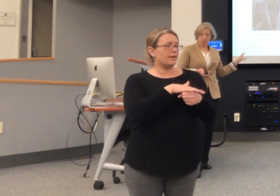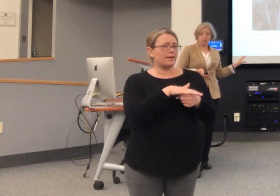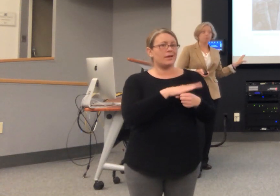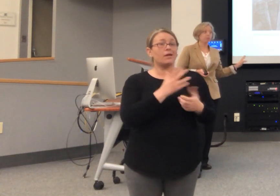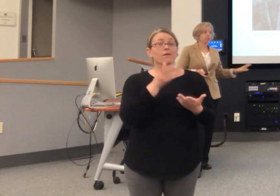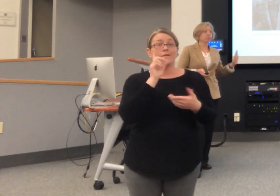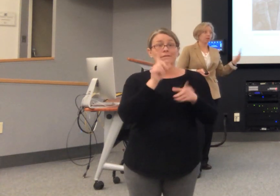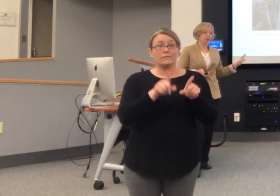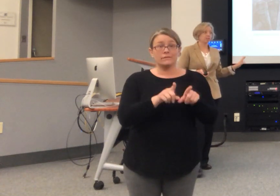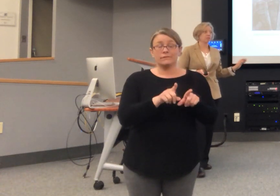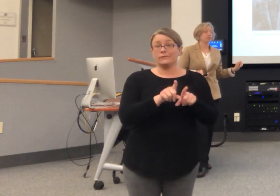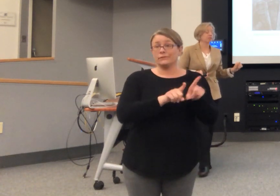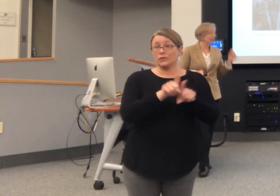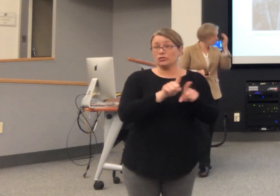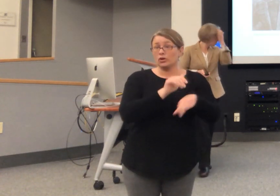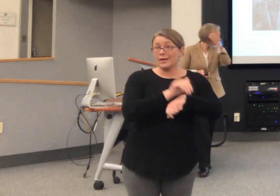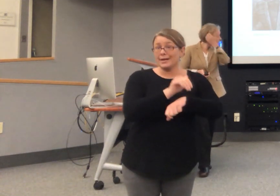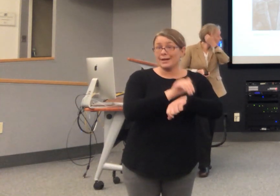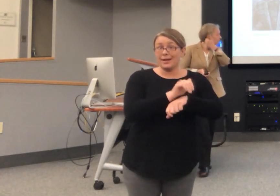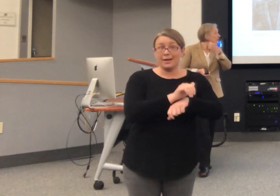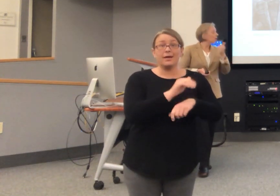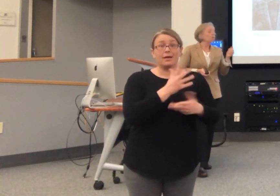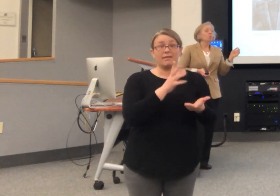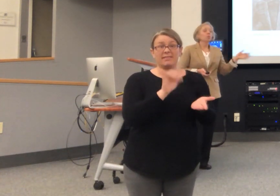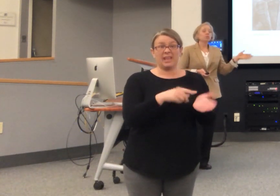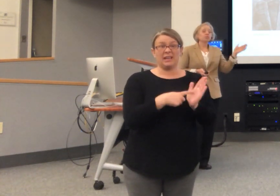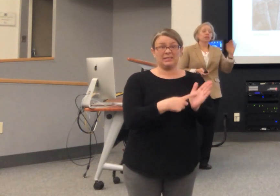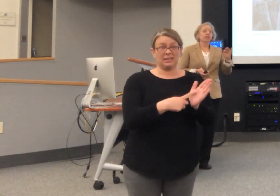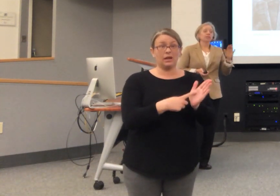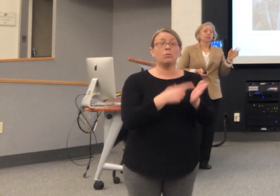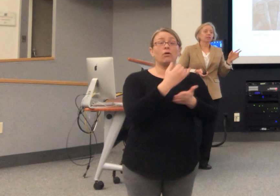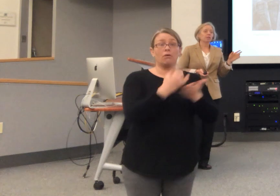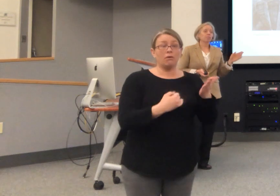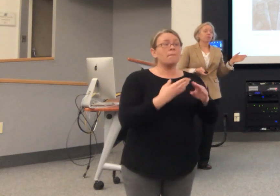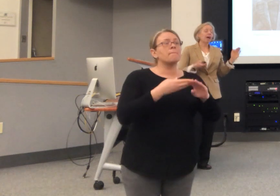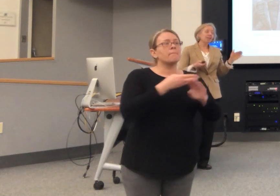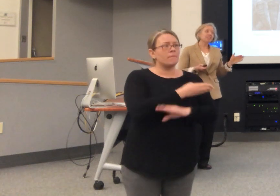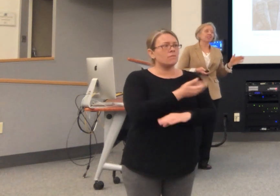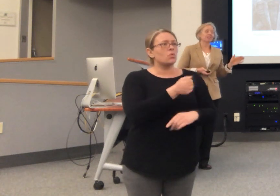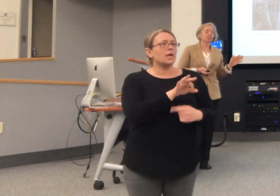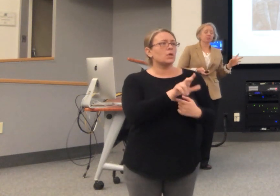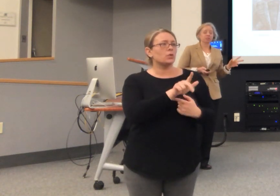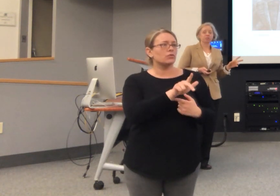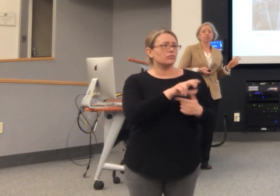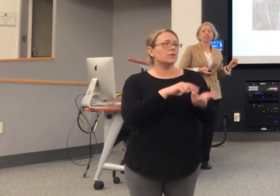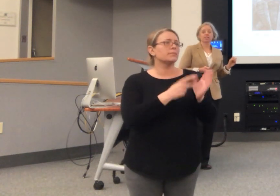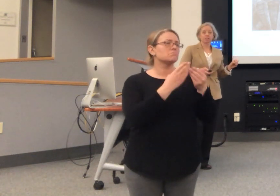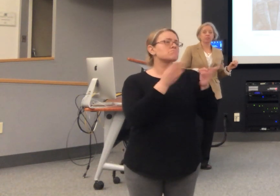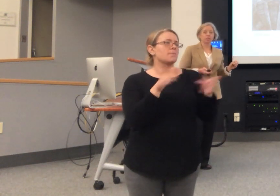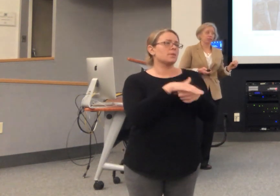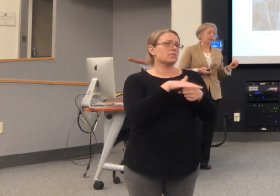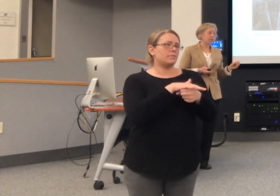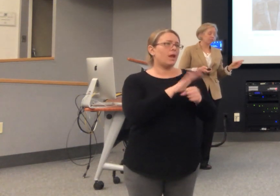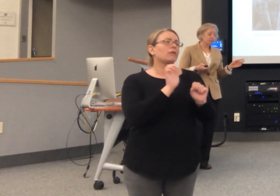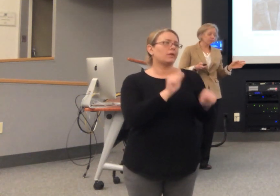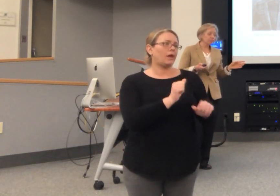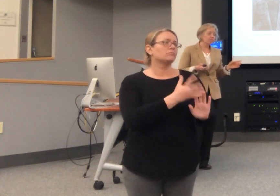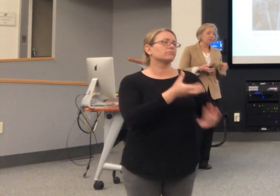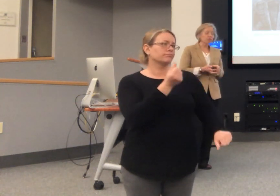that's public domain, that's there for the taking. Once you get in past 1923 it gets a little trickier.